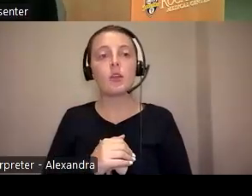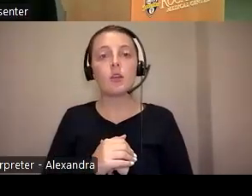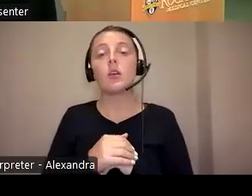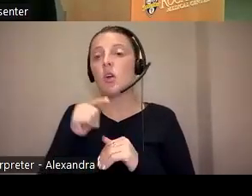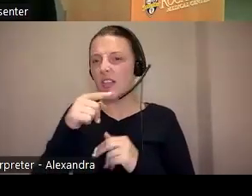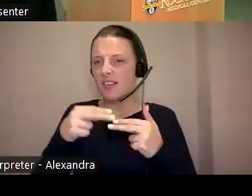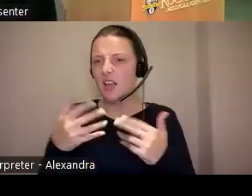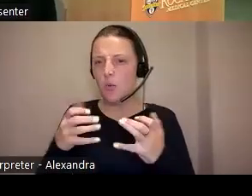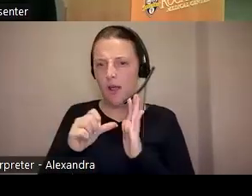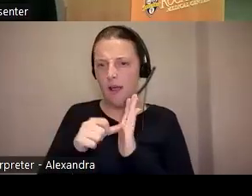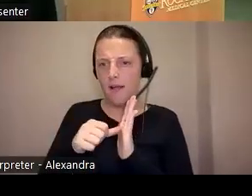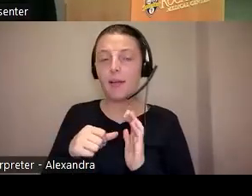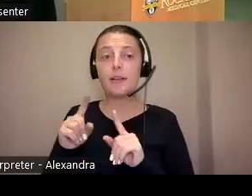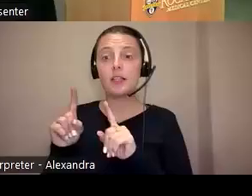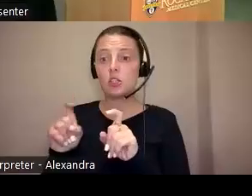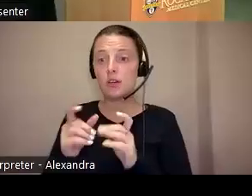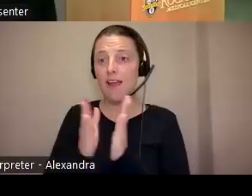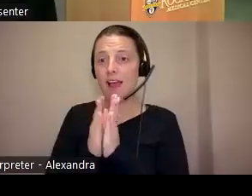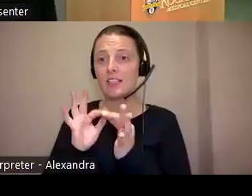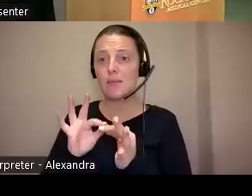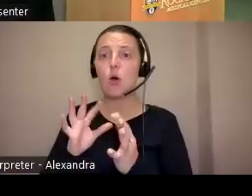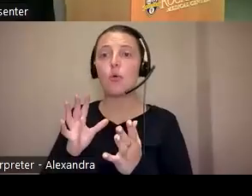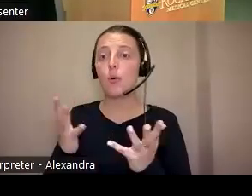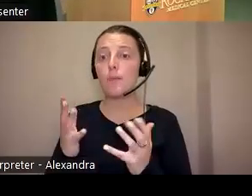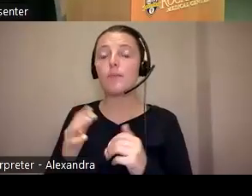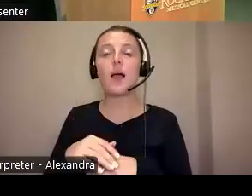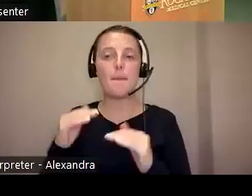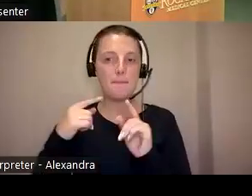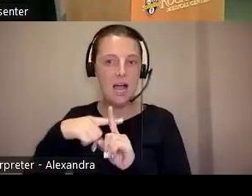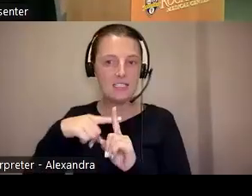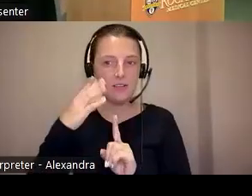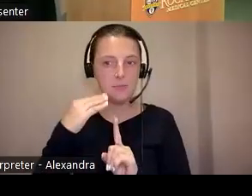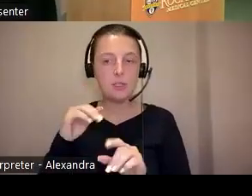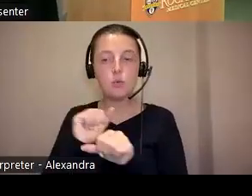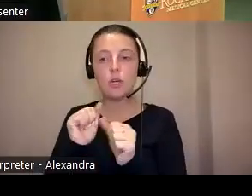a positive experience working with a peer or case manager and this person said let's discuss both.